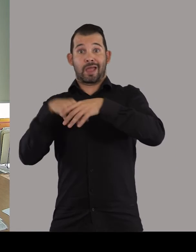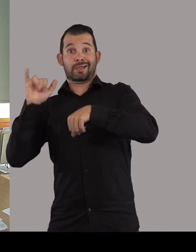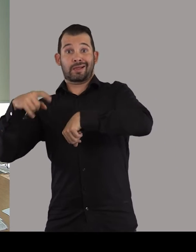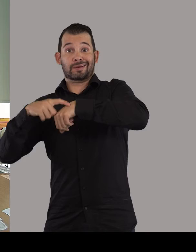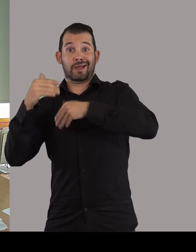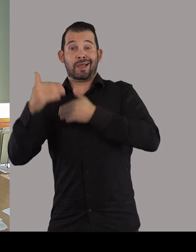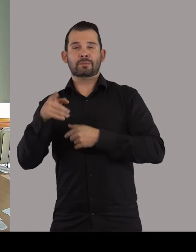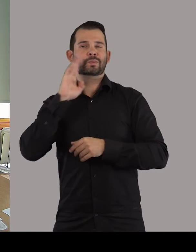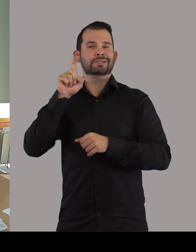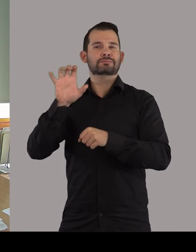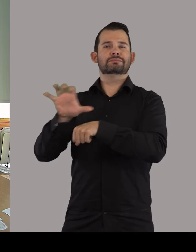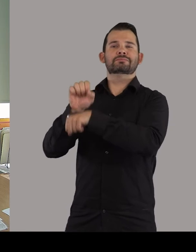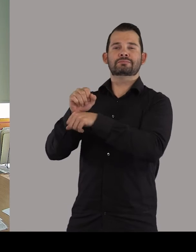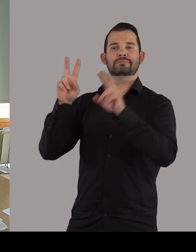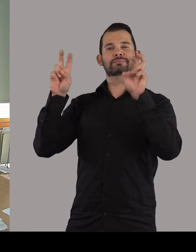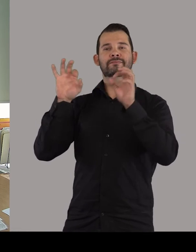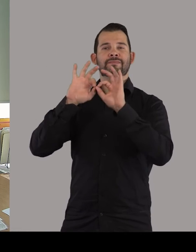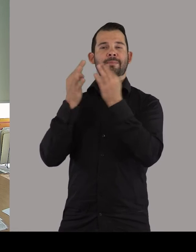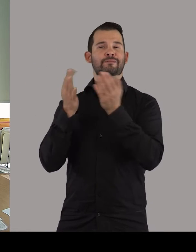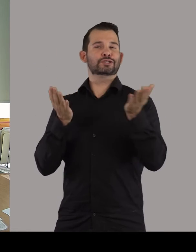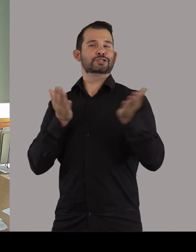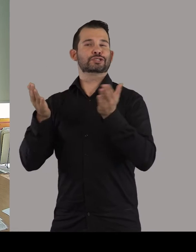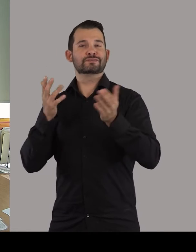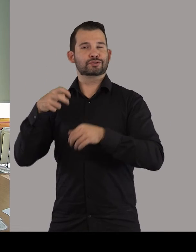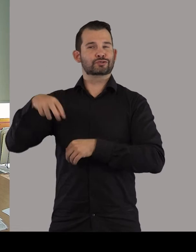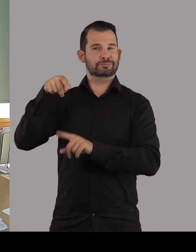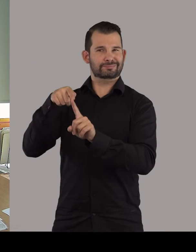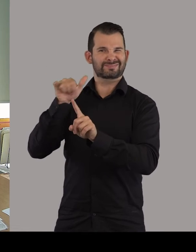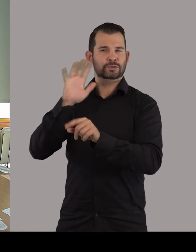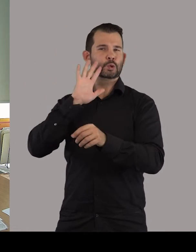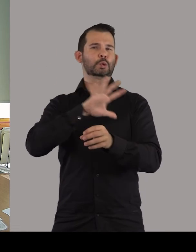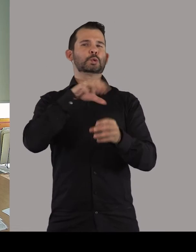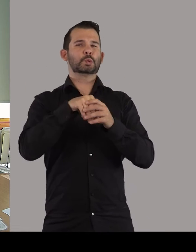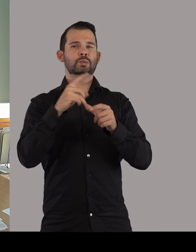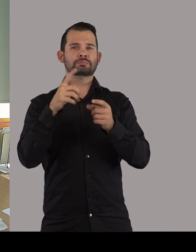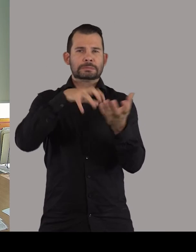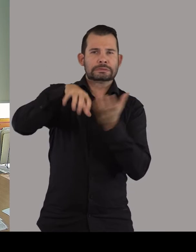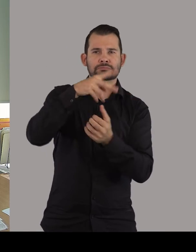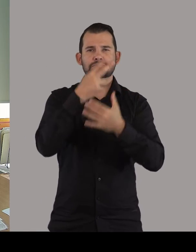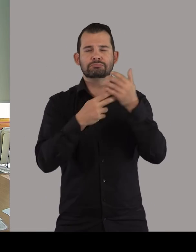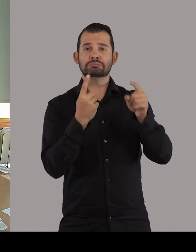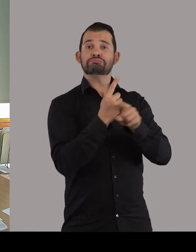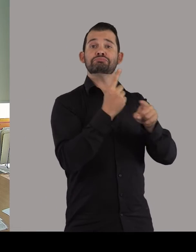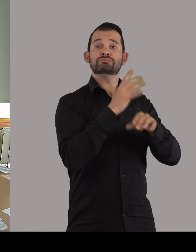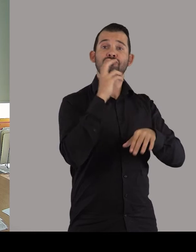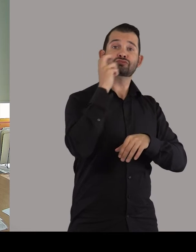a "Family of Services" trip that will include a mix of conventional TTC and Wheel-Trans services.